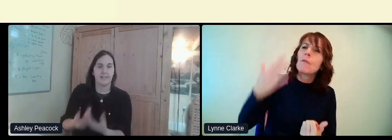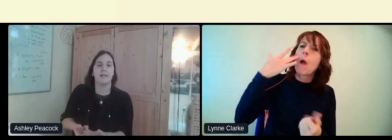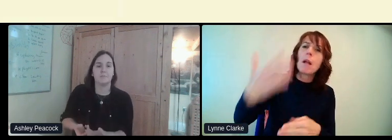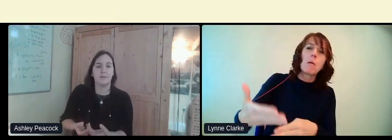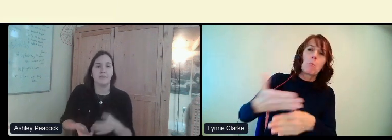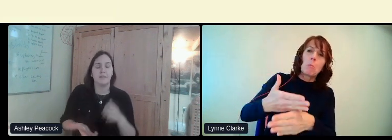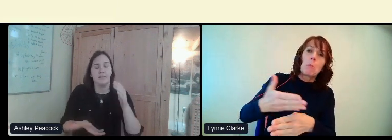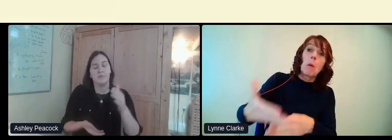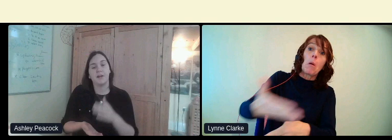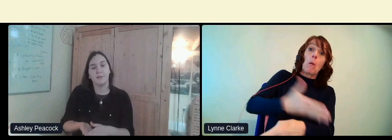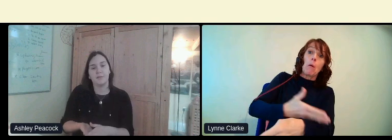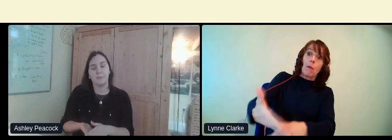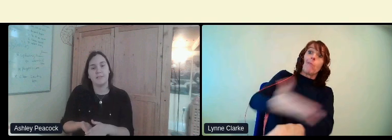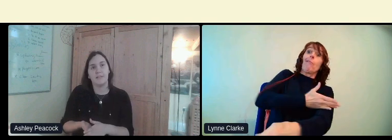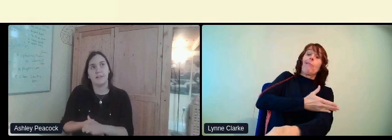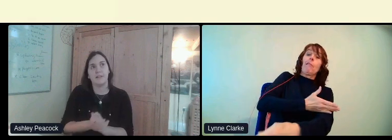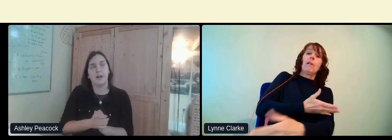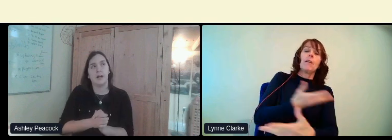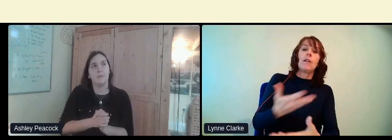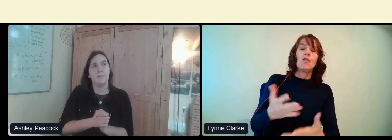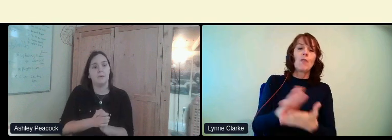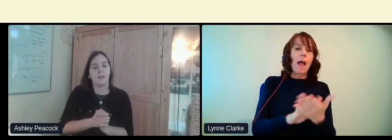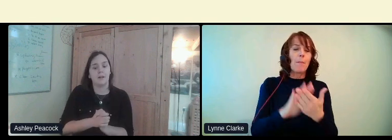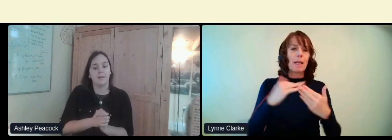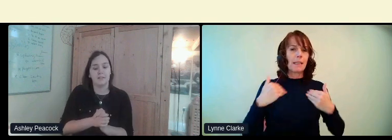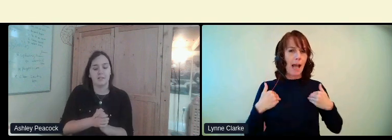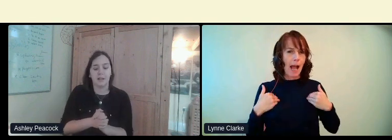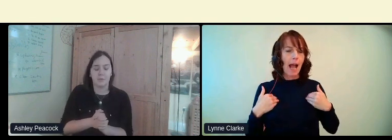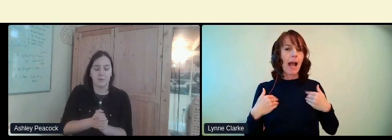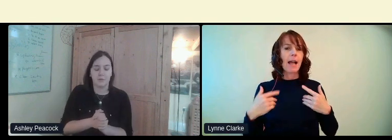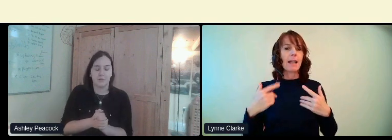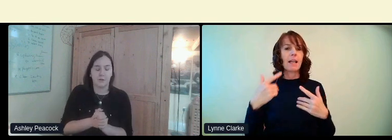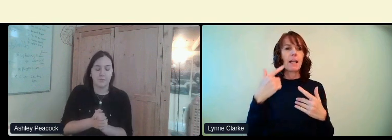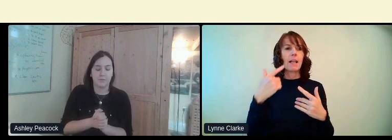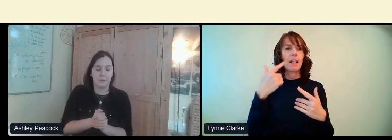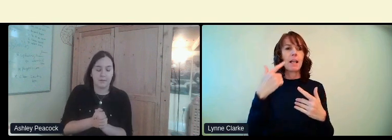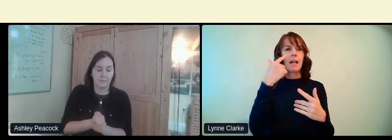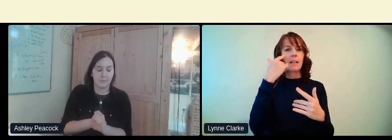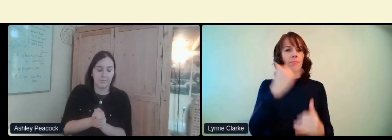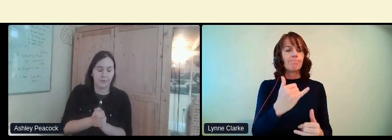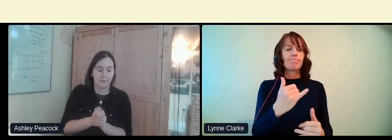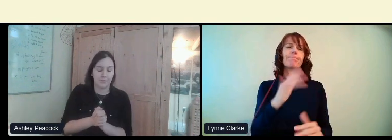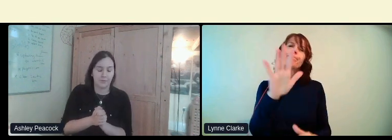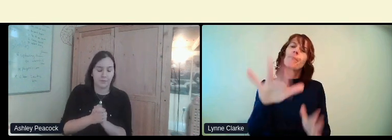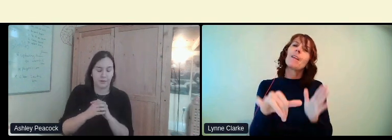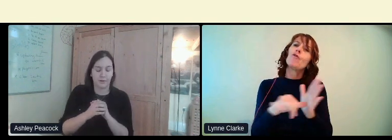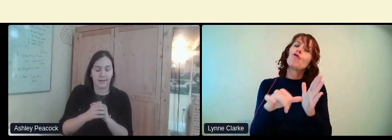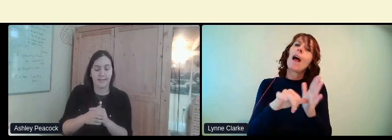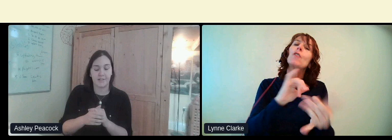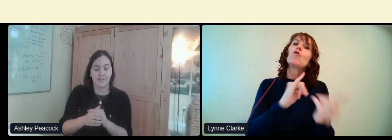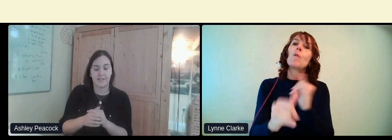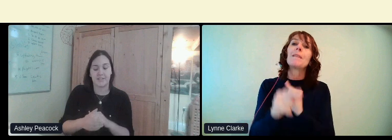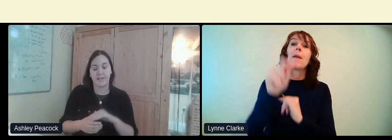it lets me keep track of the meeting. There's a challenge often with people who have ADHD.